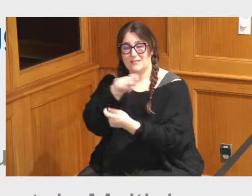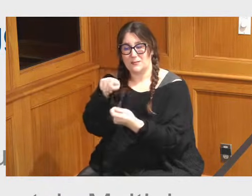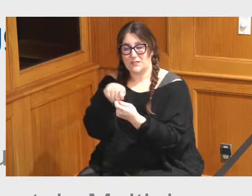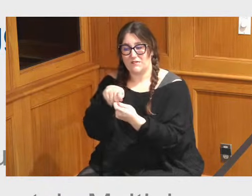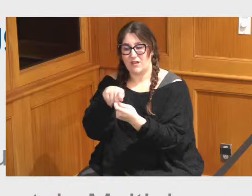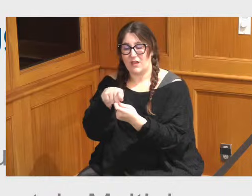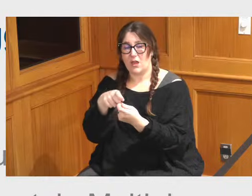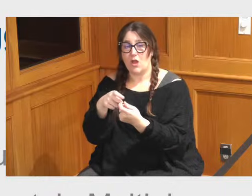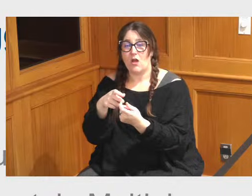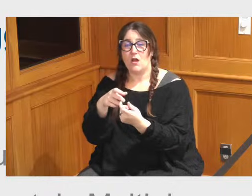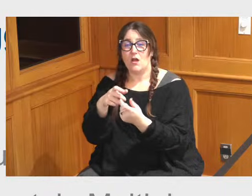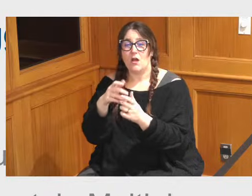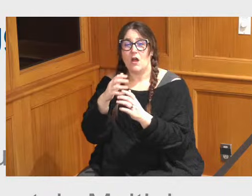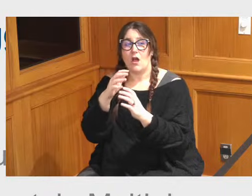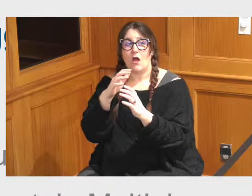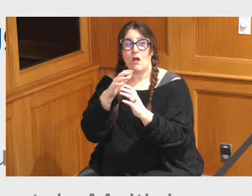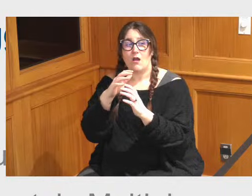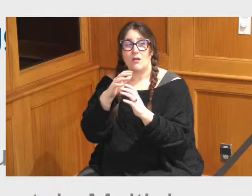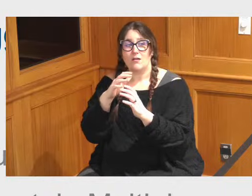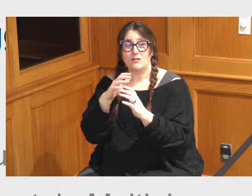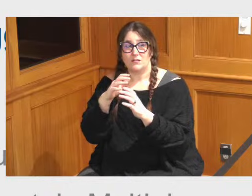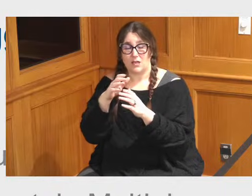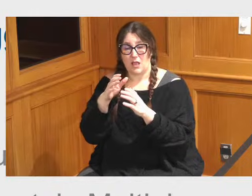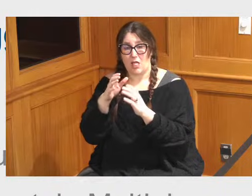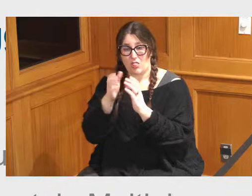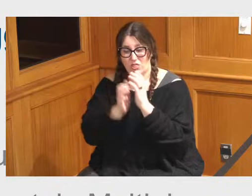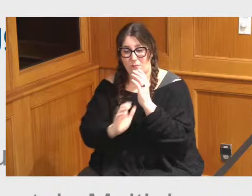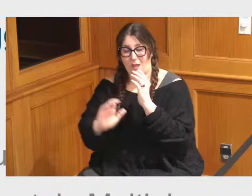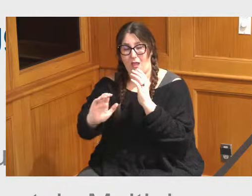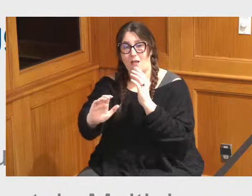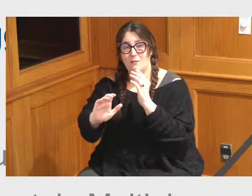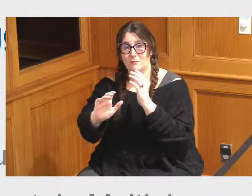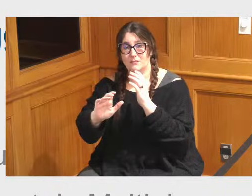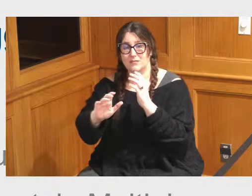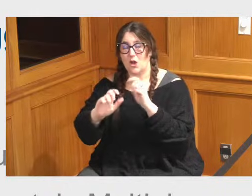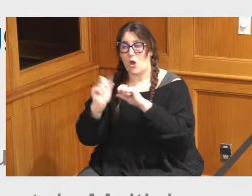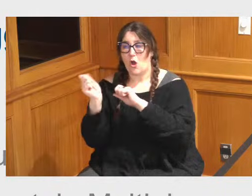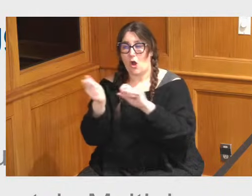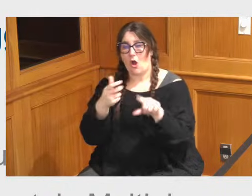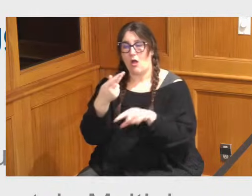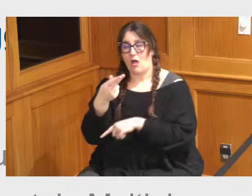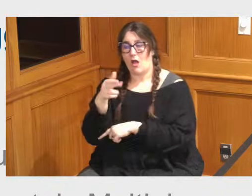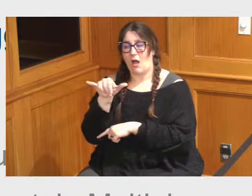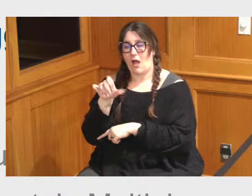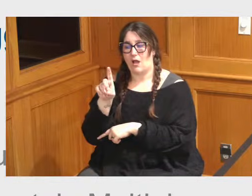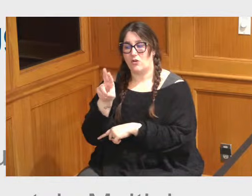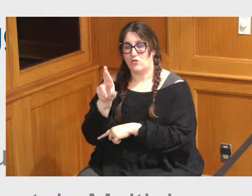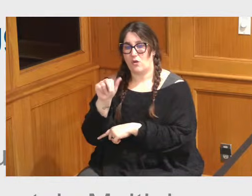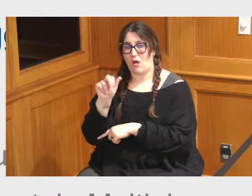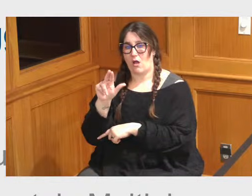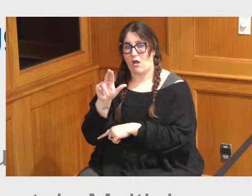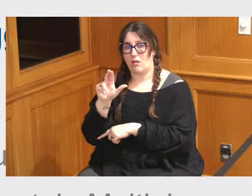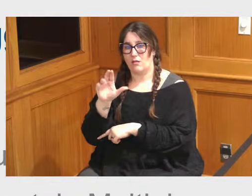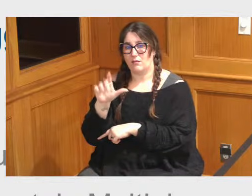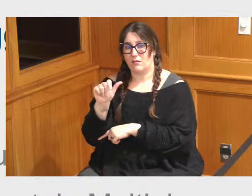down these two pipes and then out this way. All hydraulically connected. Any flow upstream